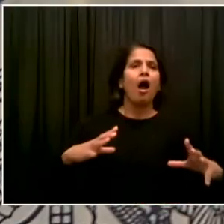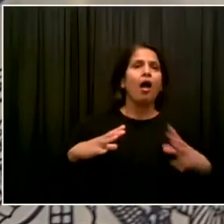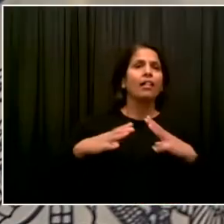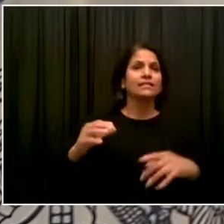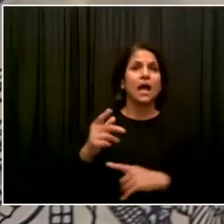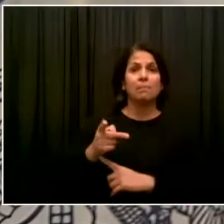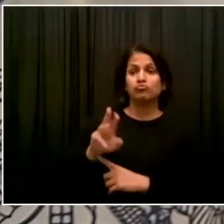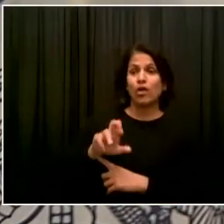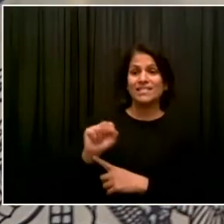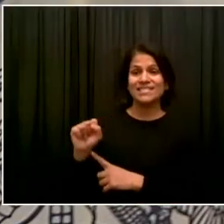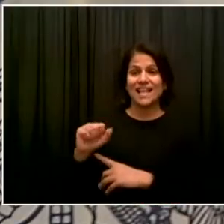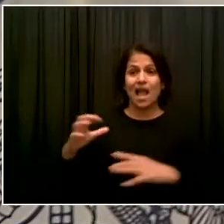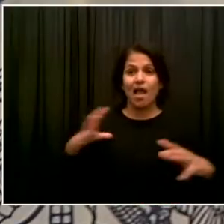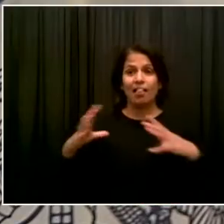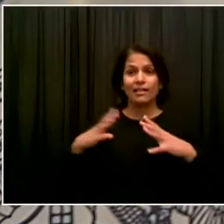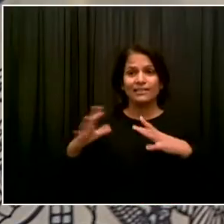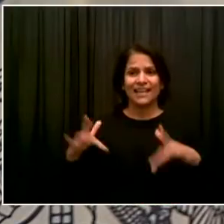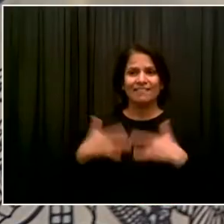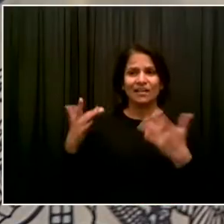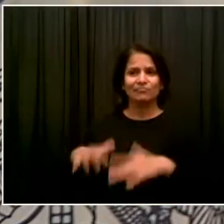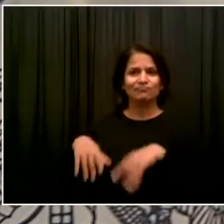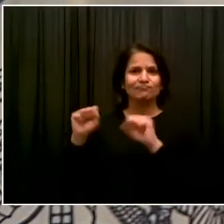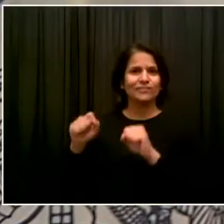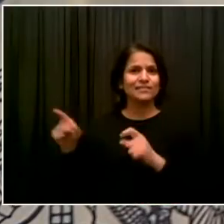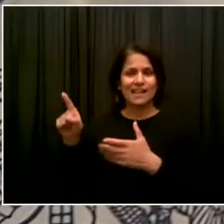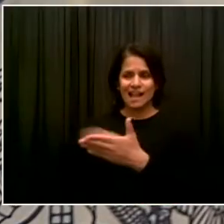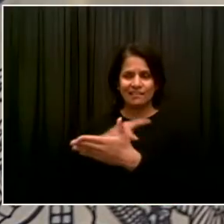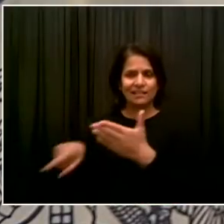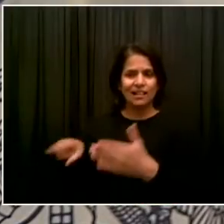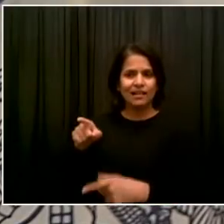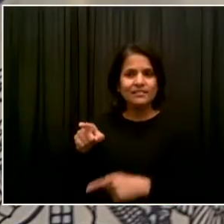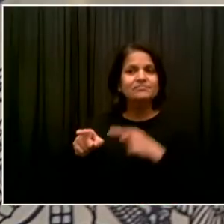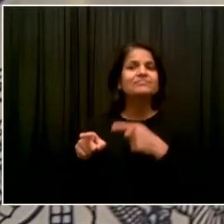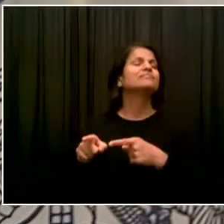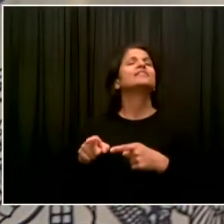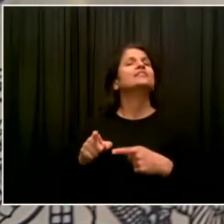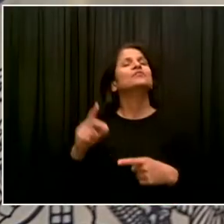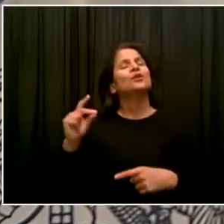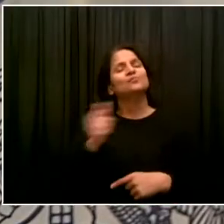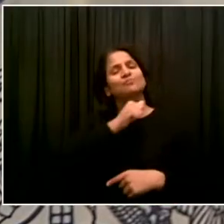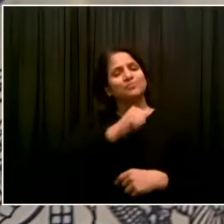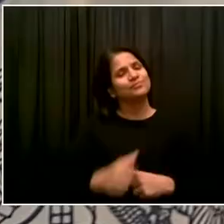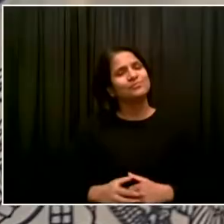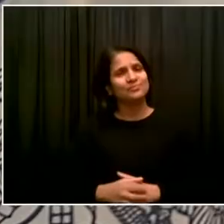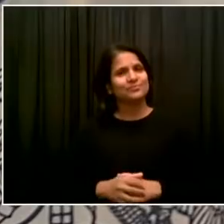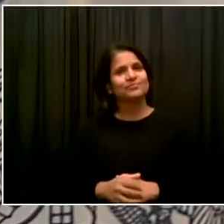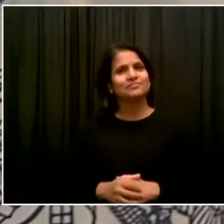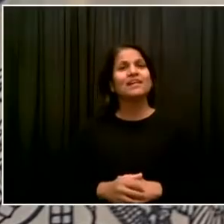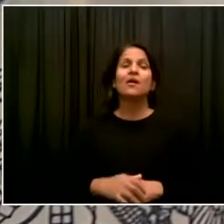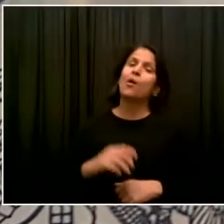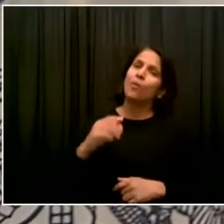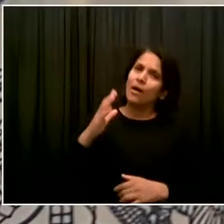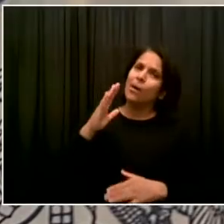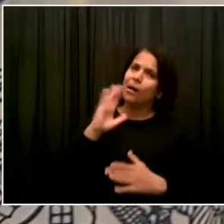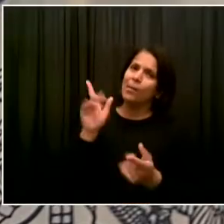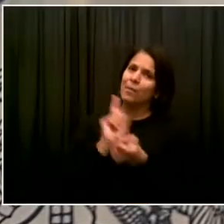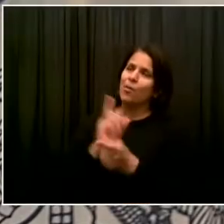AND MY REGRETS FOR NOT BEING ABLE TO SEE THIS EVENING WITH THE APPROPRIATELY CANCELED HOLIDAY RECEPTION FOR THE PRESS CORPS.